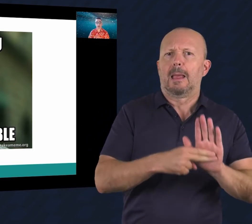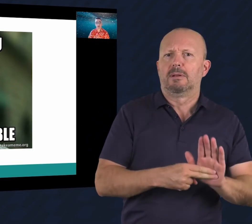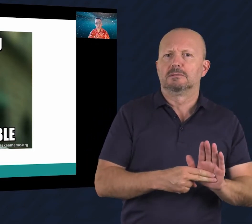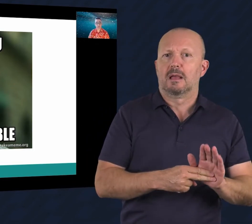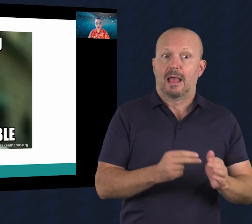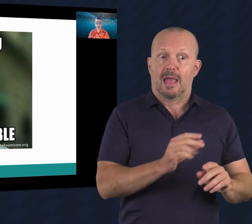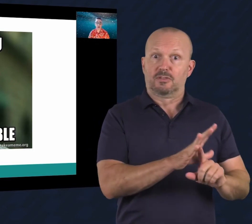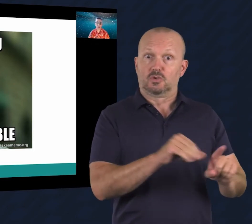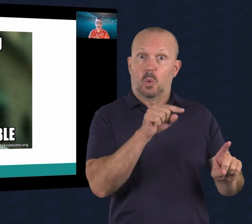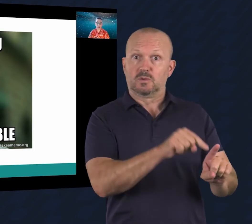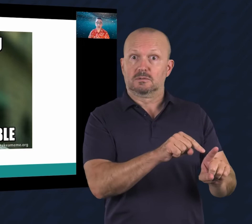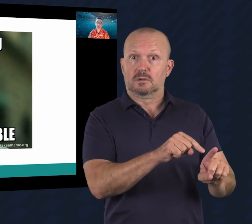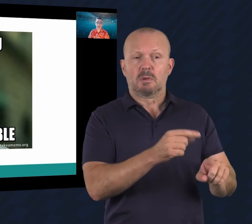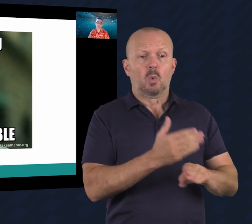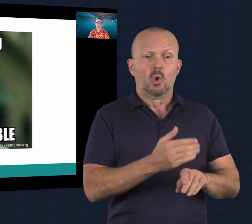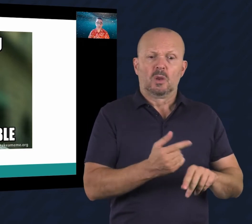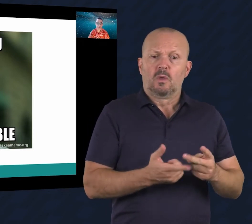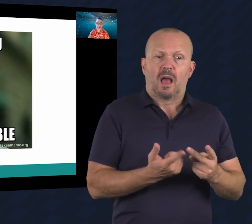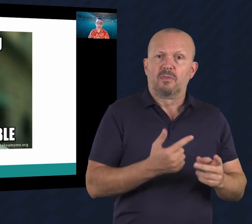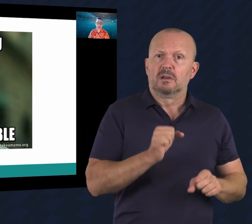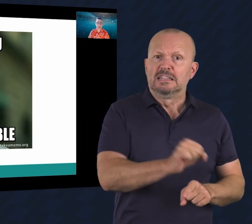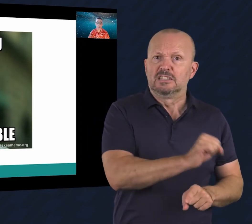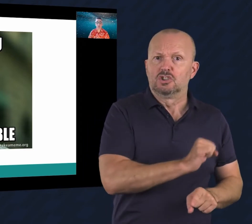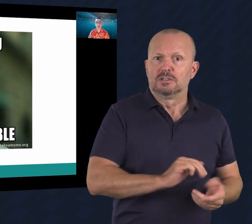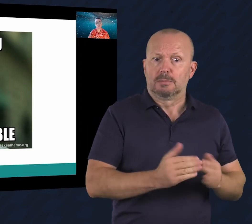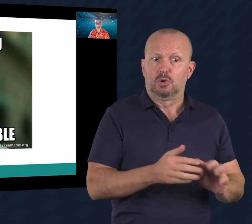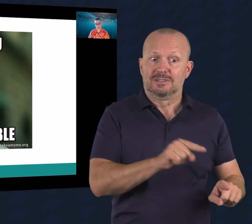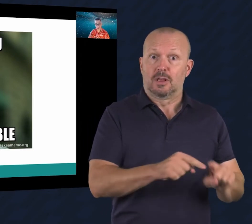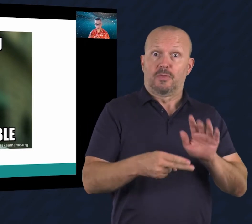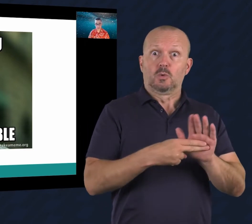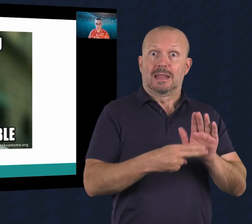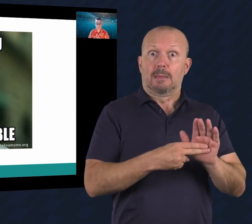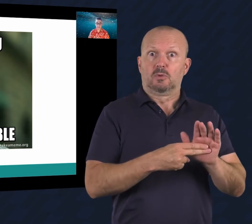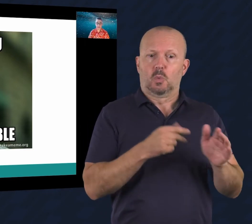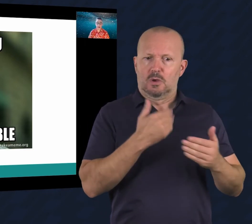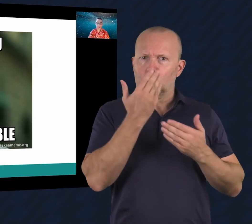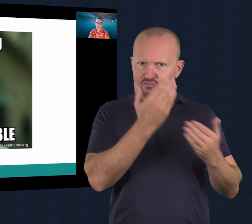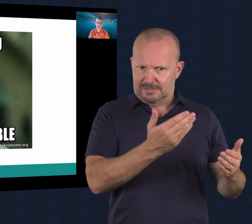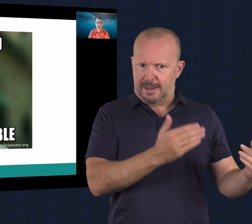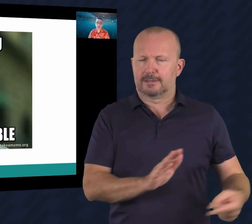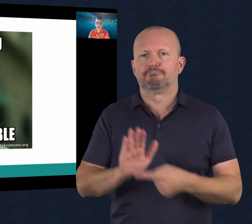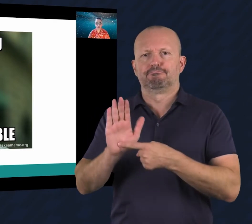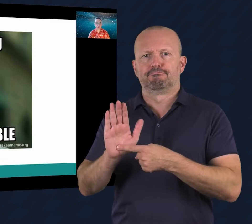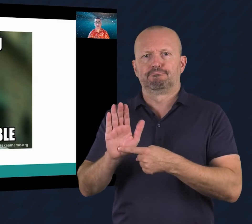derived from working alongside Iwi, and other Indigenous communities, we will reflect those labels. At this point, I'd also like to acknowledge